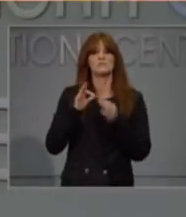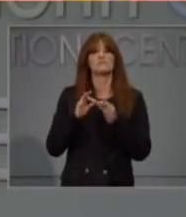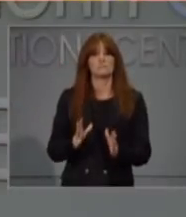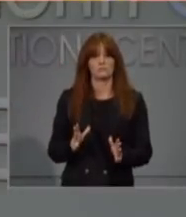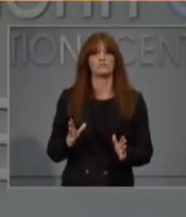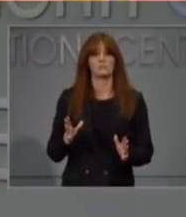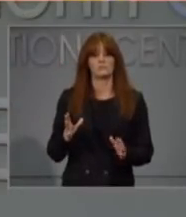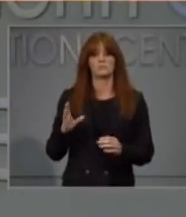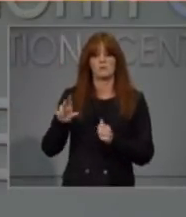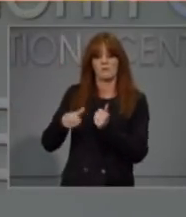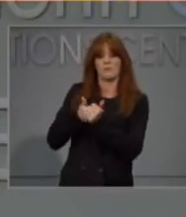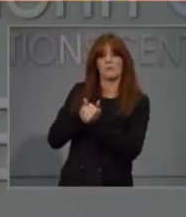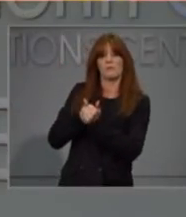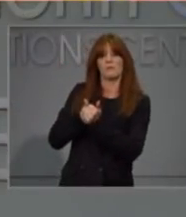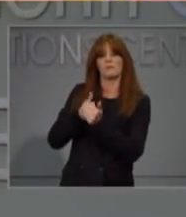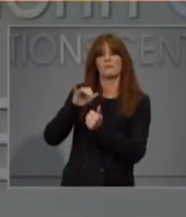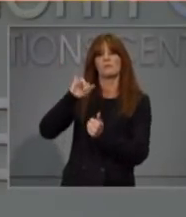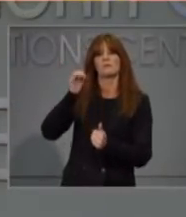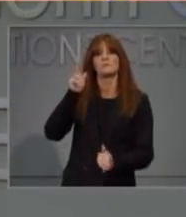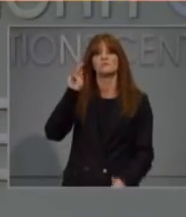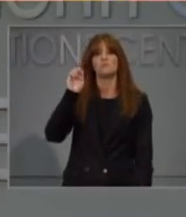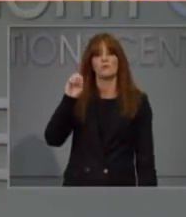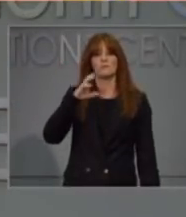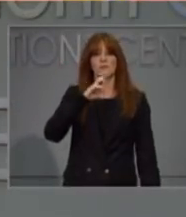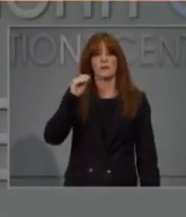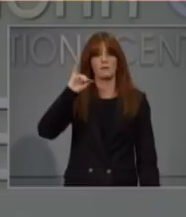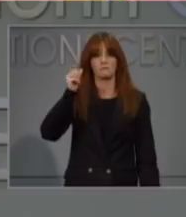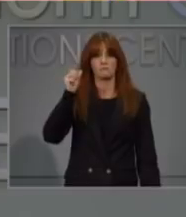MANAGEMENT, MIKE SPRAY BARRY. MONICA MICKEY AND CONNIE